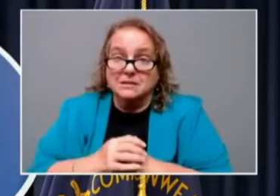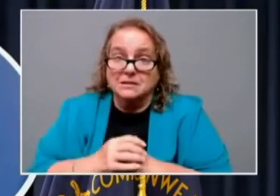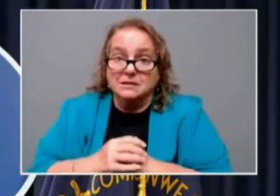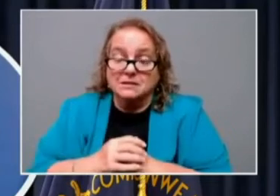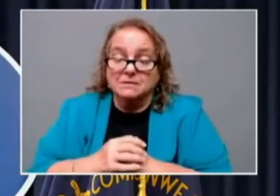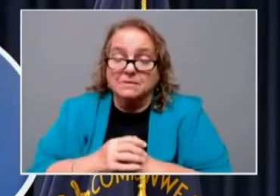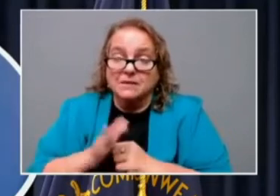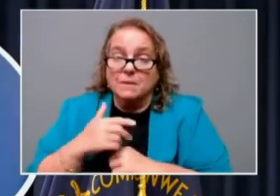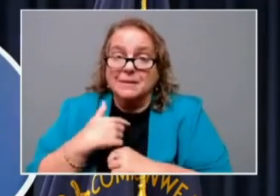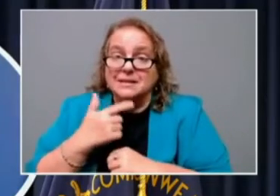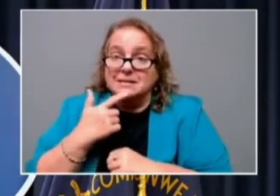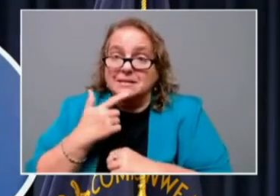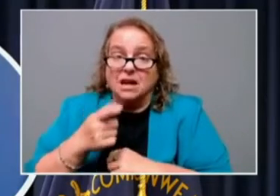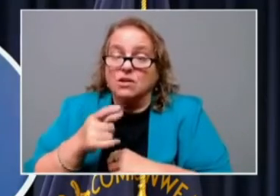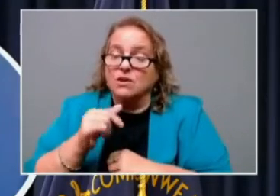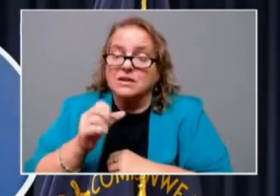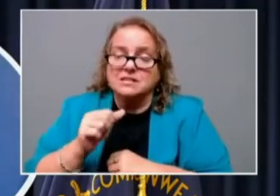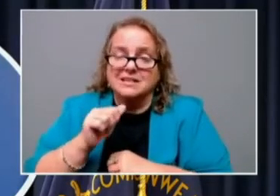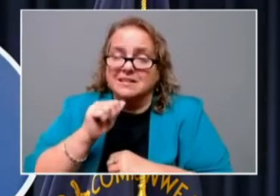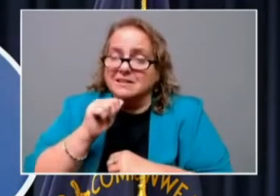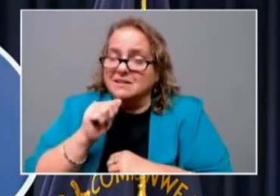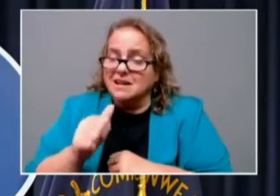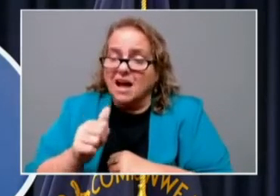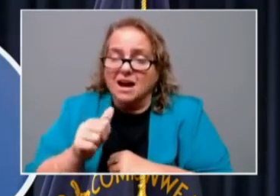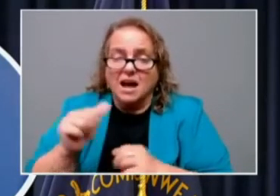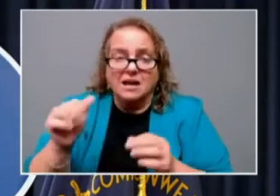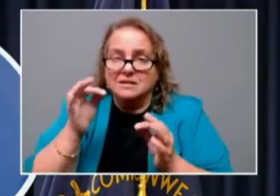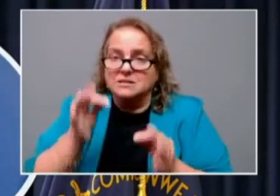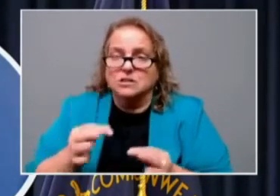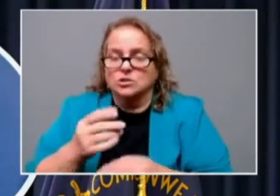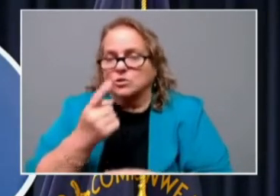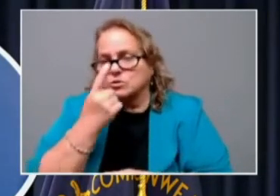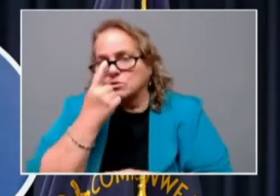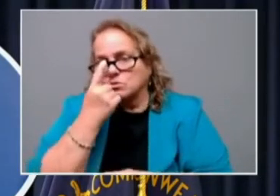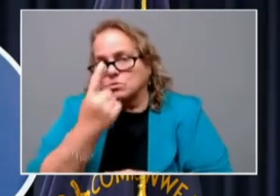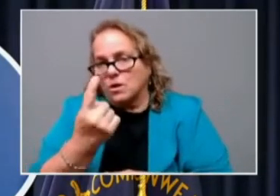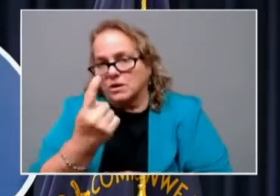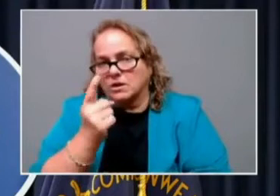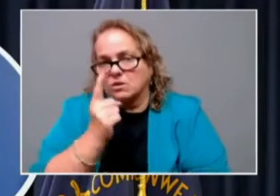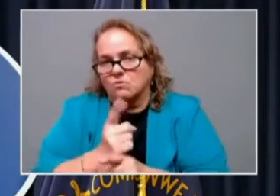decision. There is one right answer where you choose masking, where you